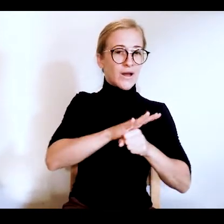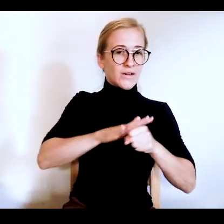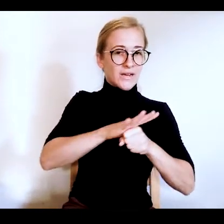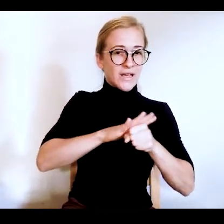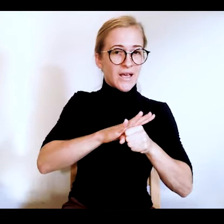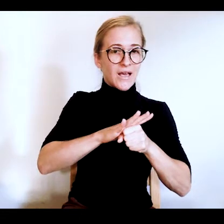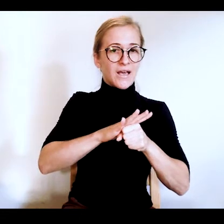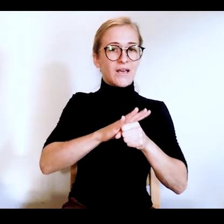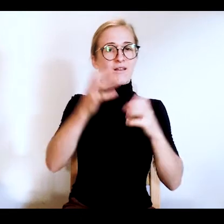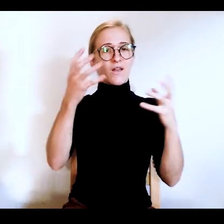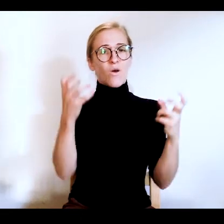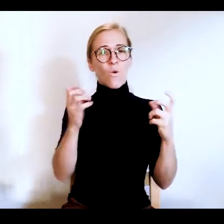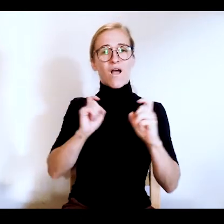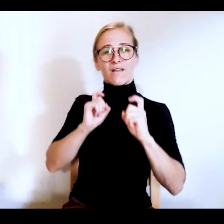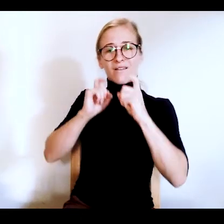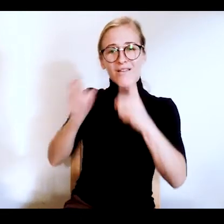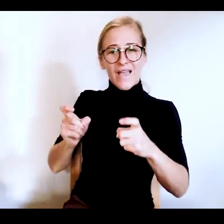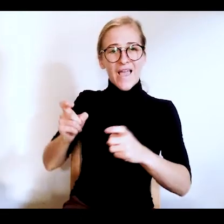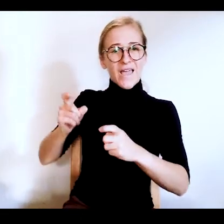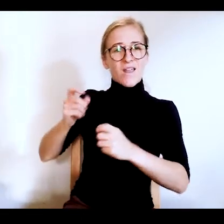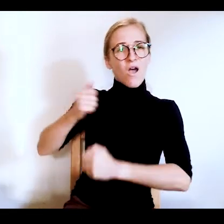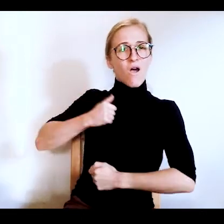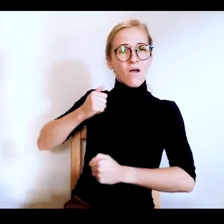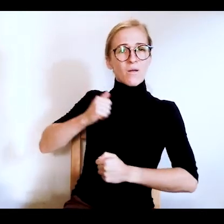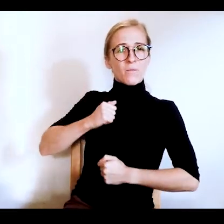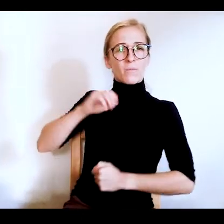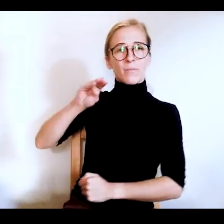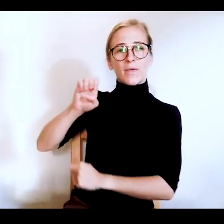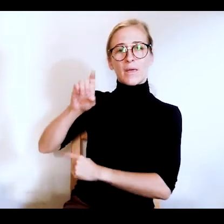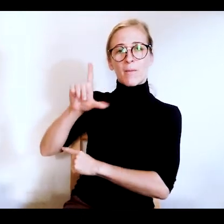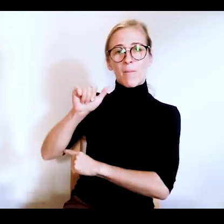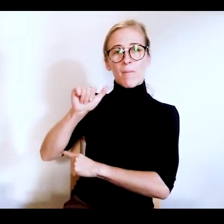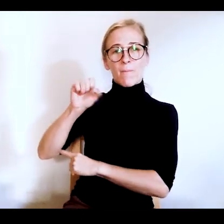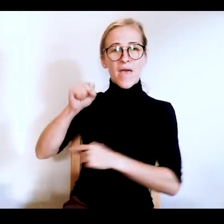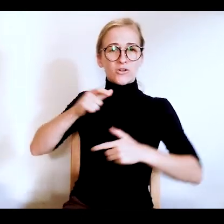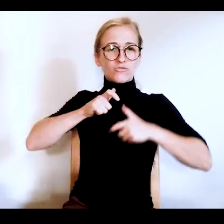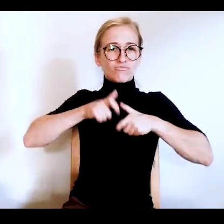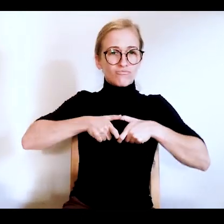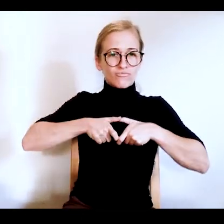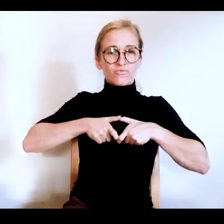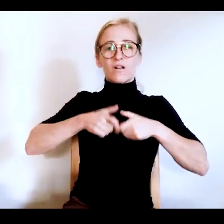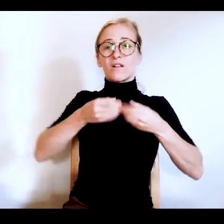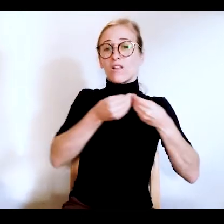to get you the army medals that or that they lost,